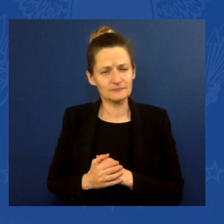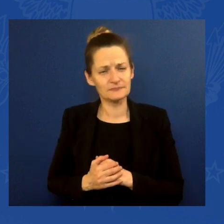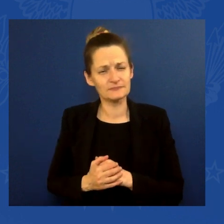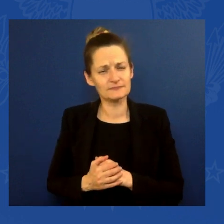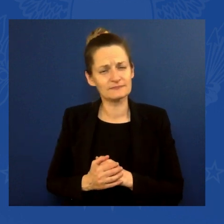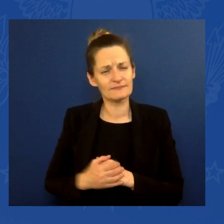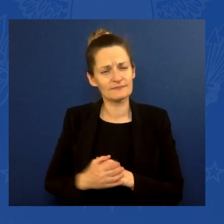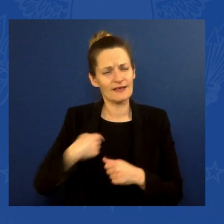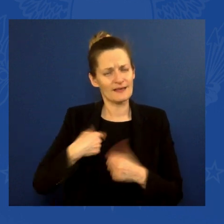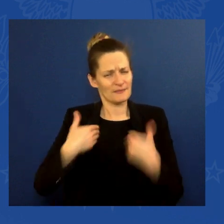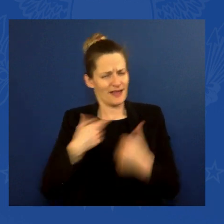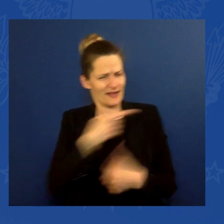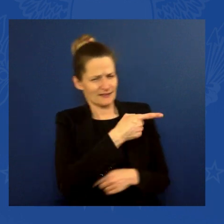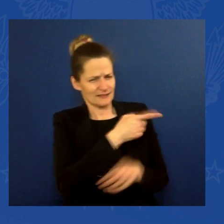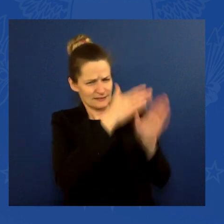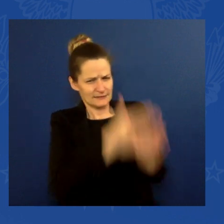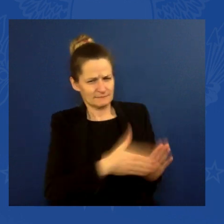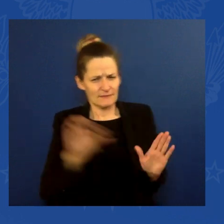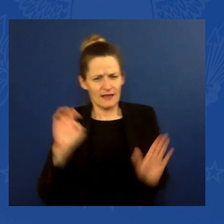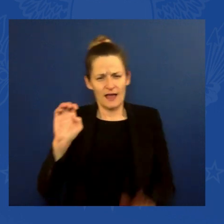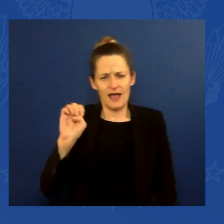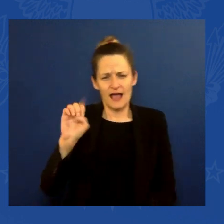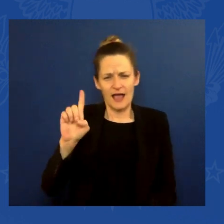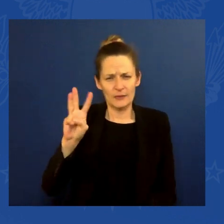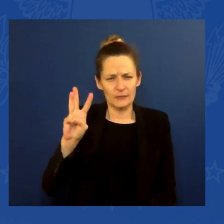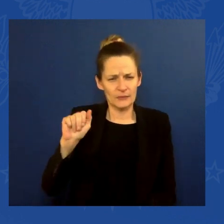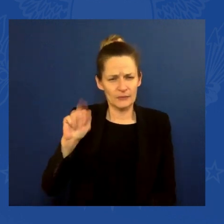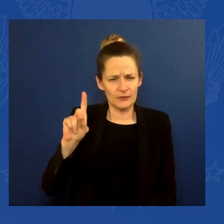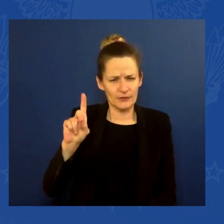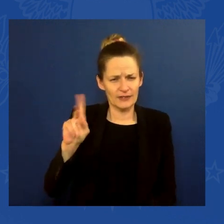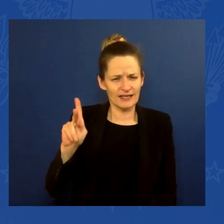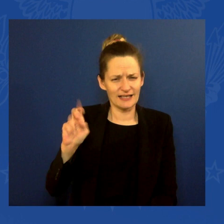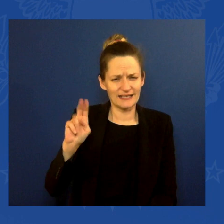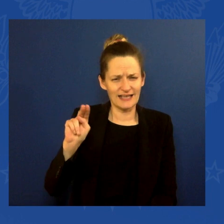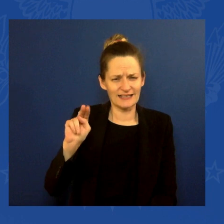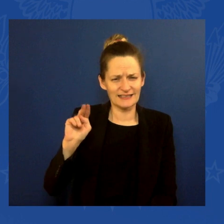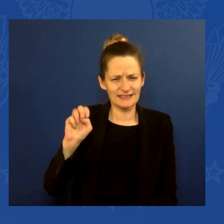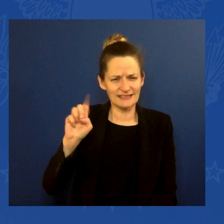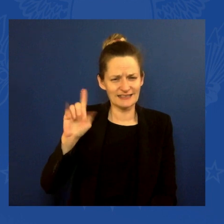I'd always have a St. Patrick's Day breakfast. And afterwards, I took him to the Oval Office